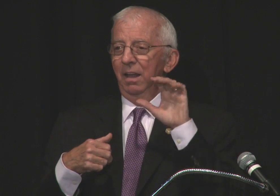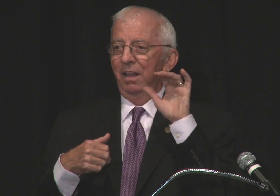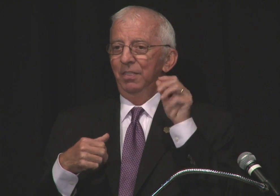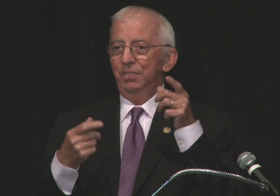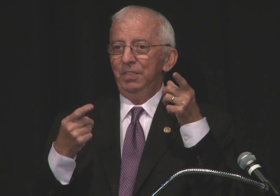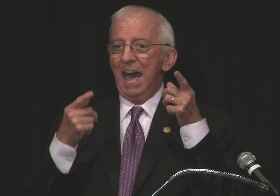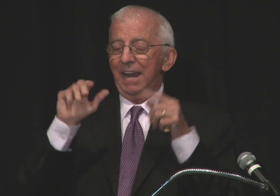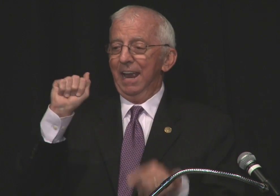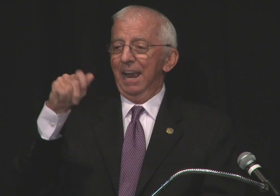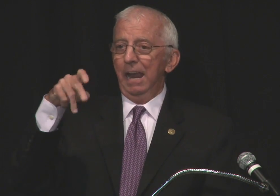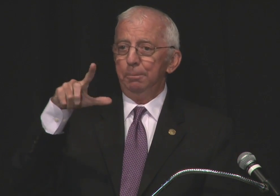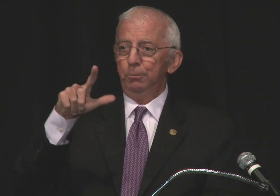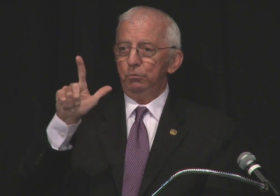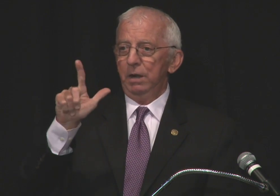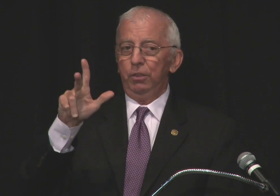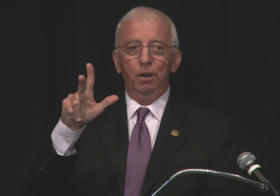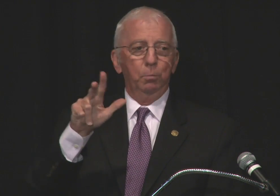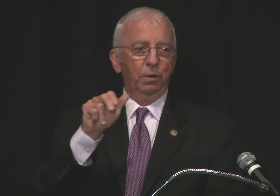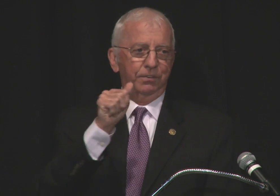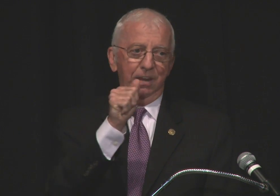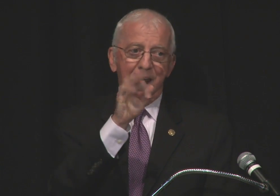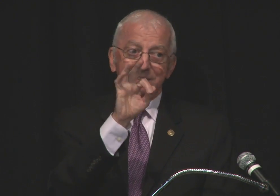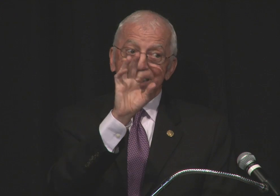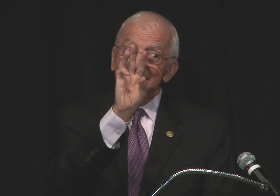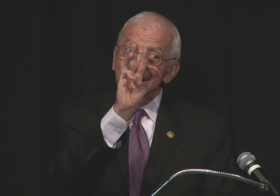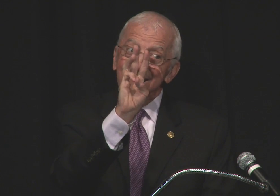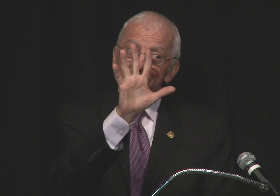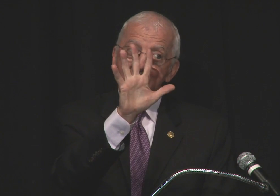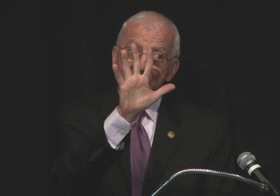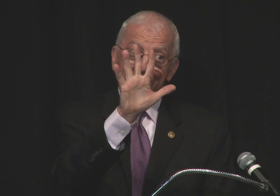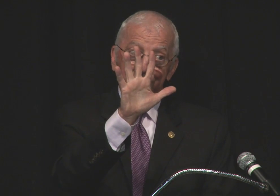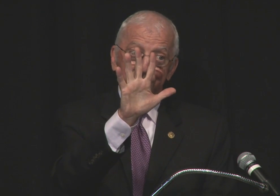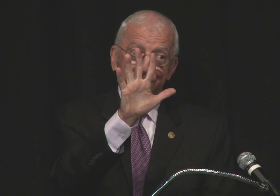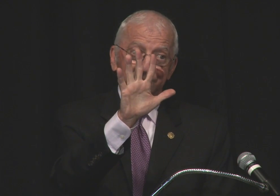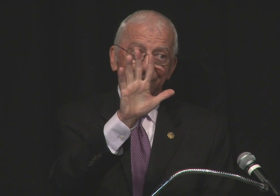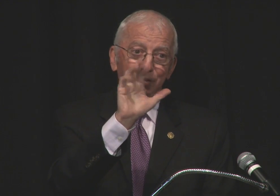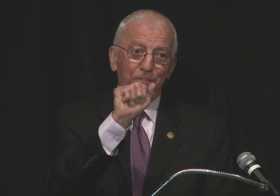That April 23rd was 1965.